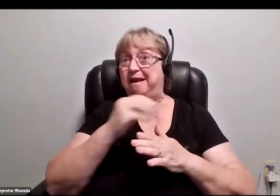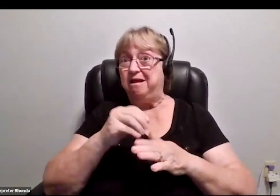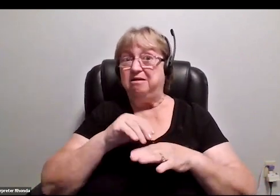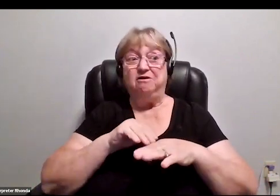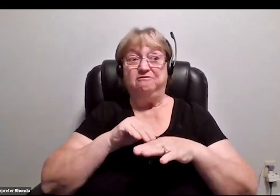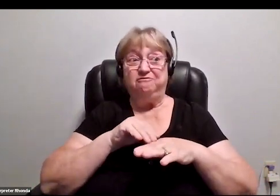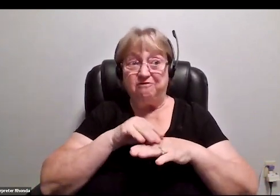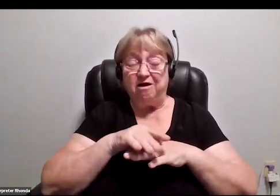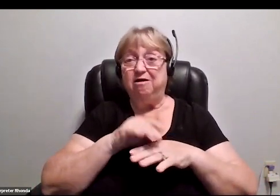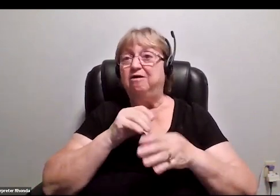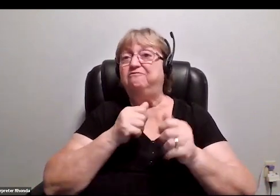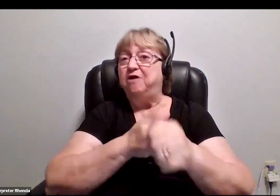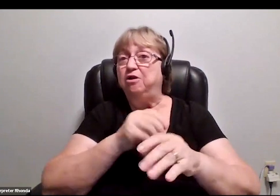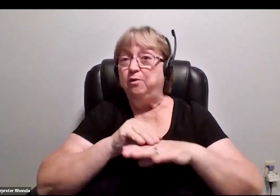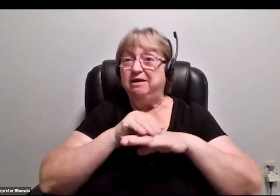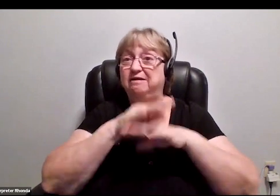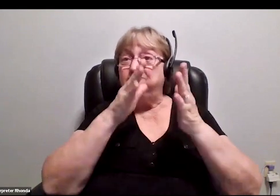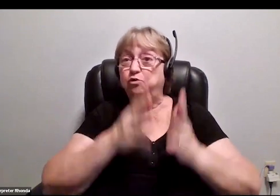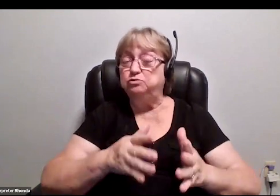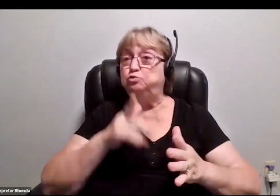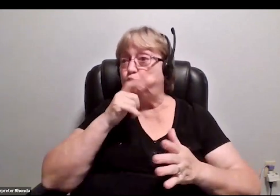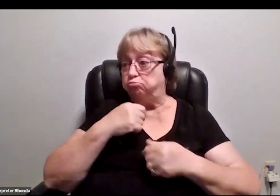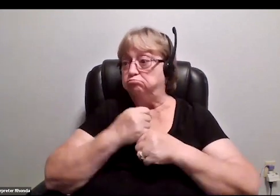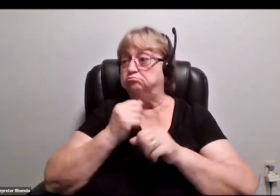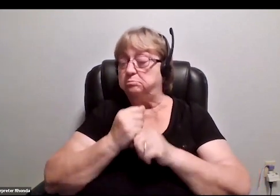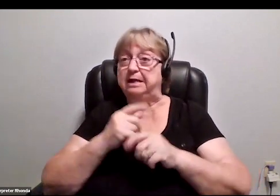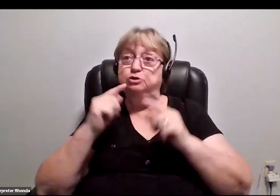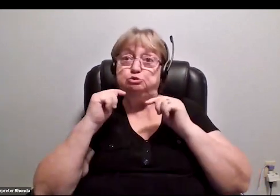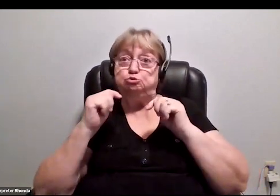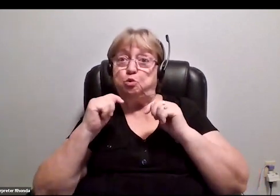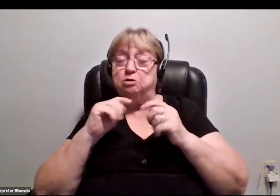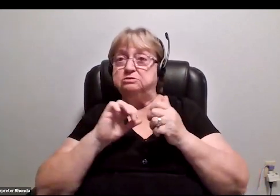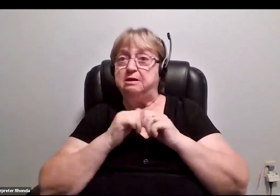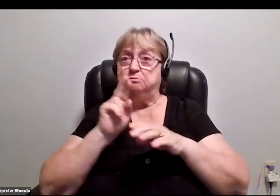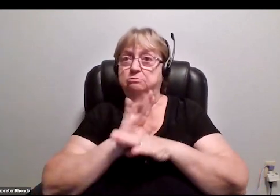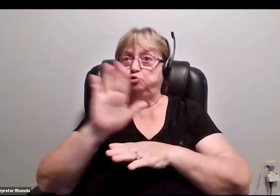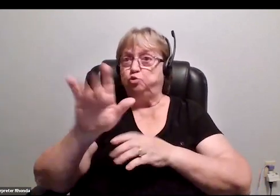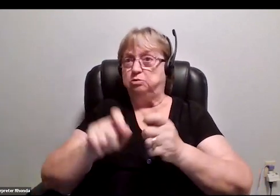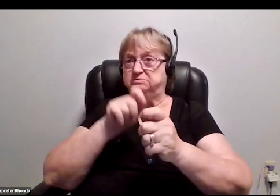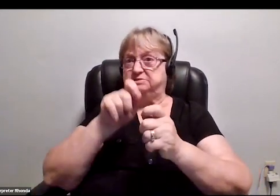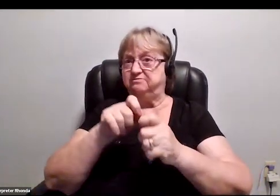who produce tutorials on how to use your specific platform.